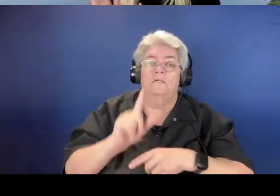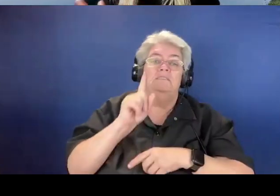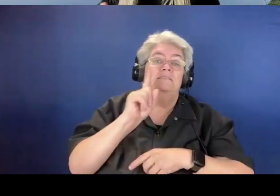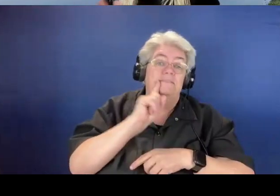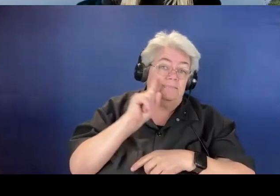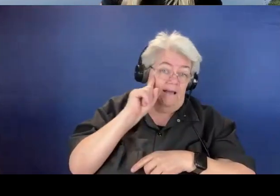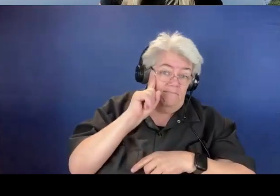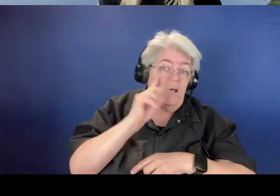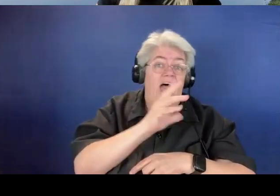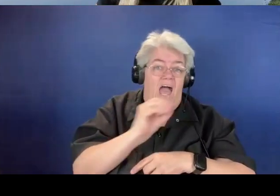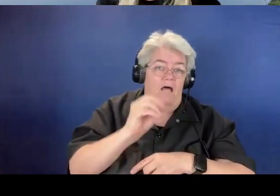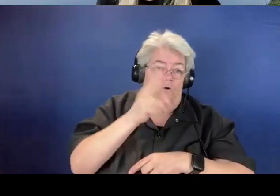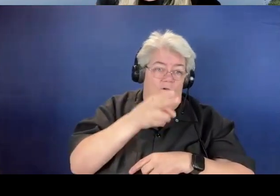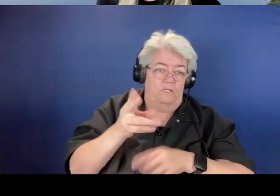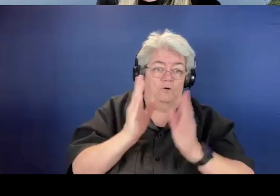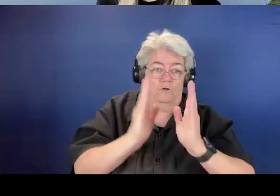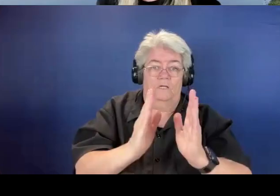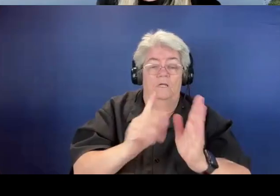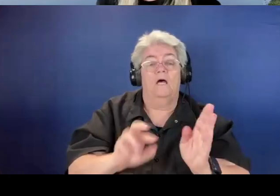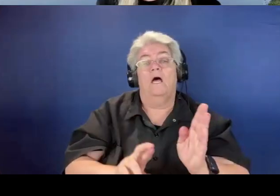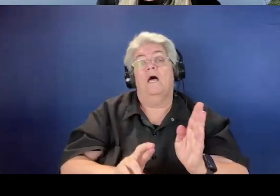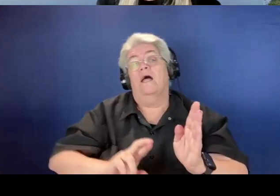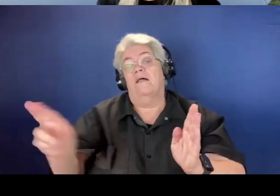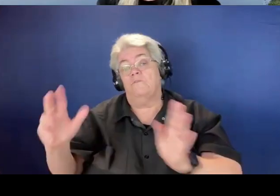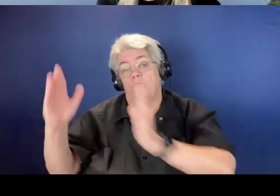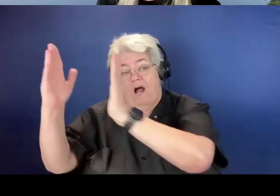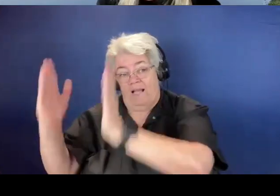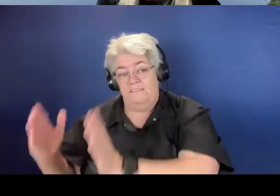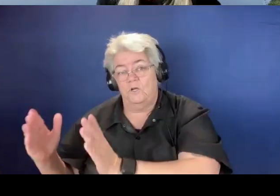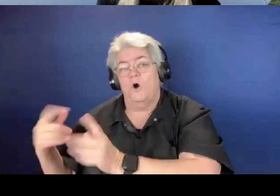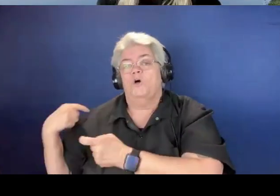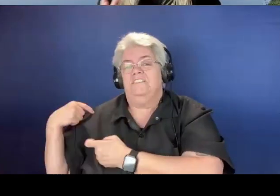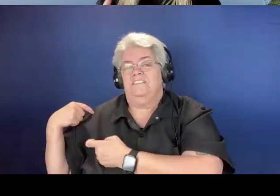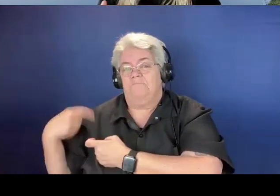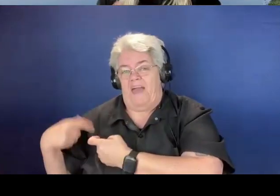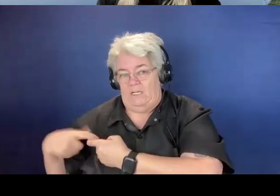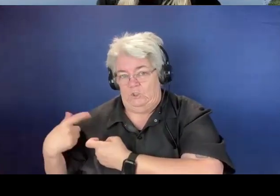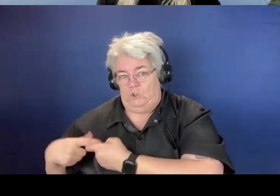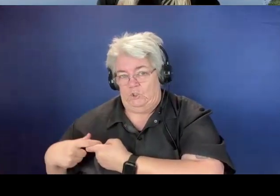and the ones on the right are for Spanish speakers but not specifically